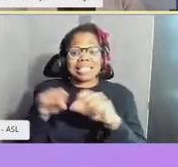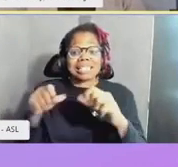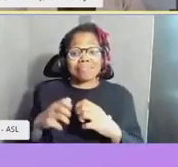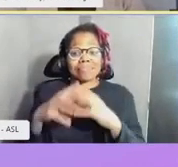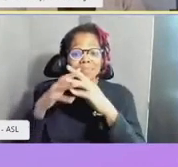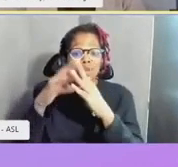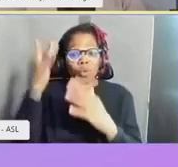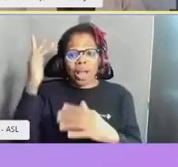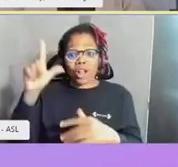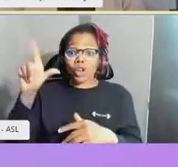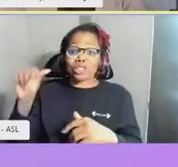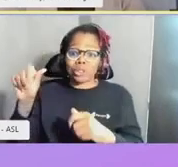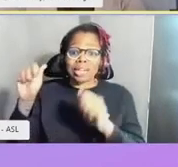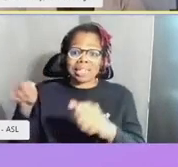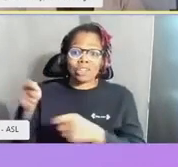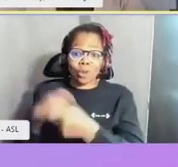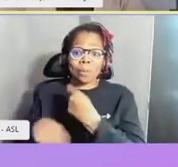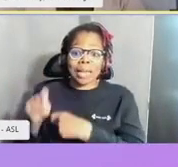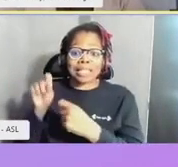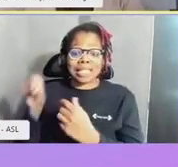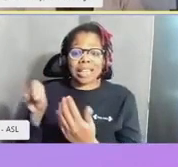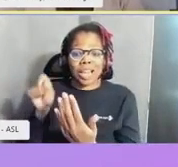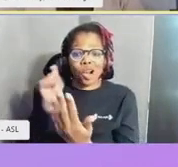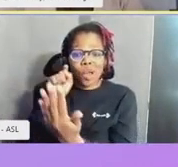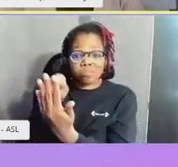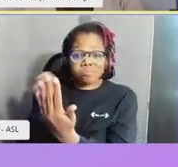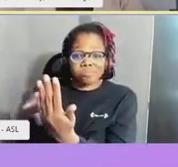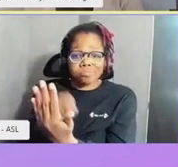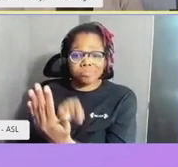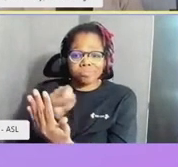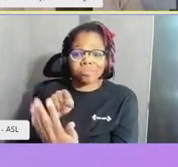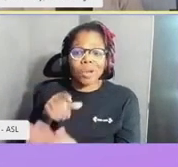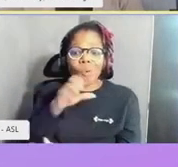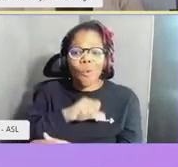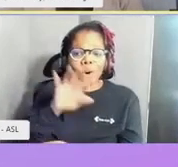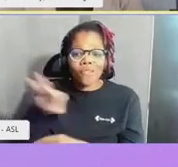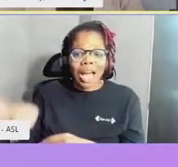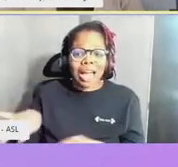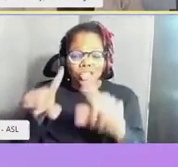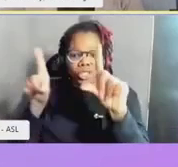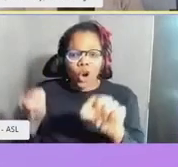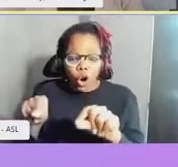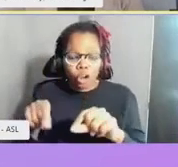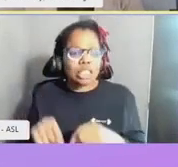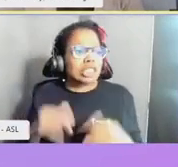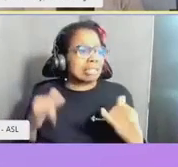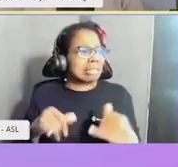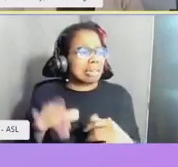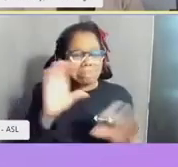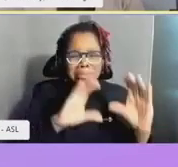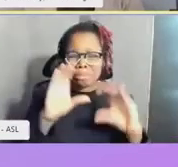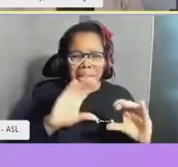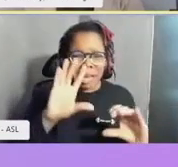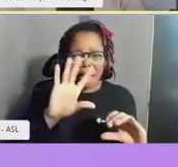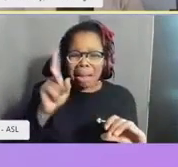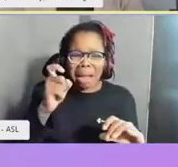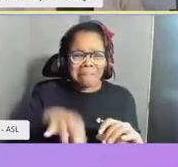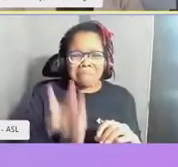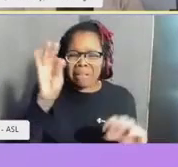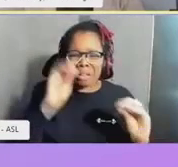leading edge with the Los Angeles system. This system came about because Los Angeles needed to replace